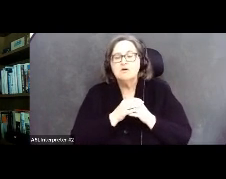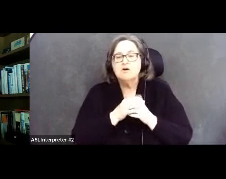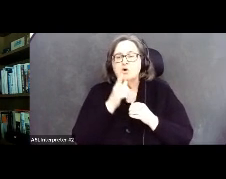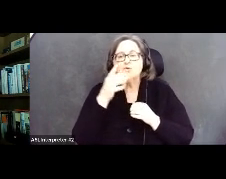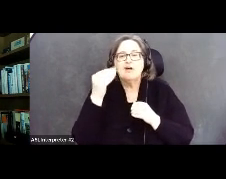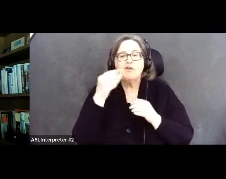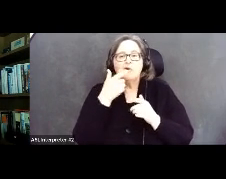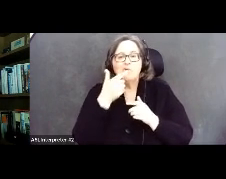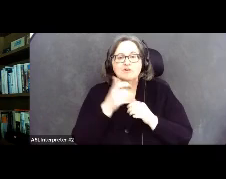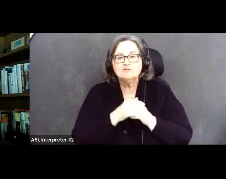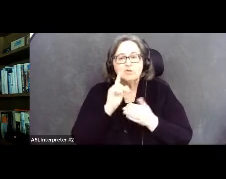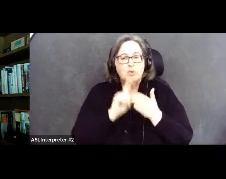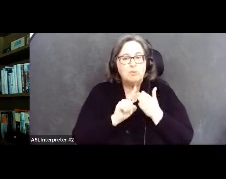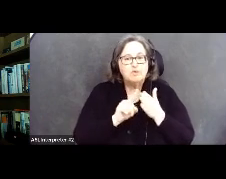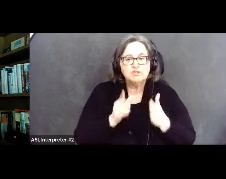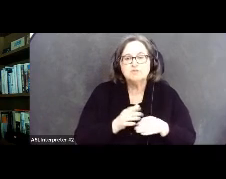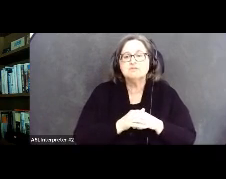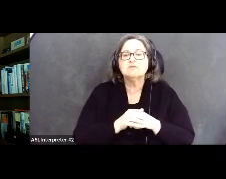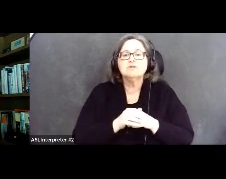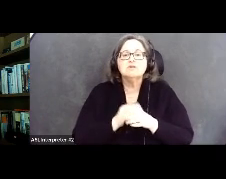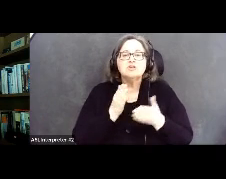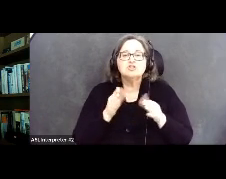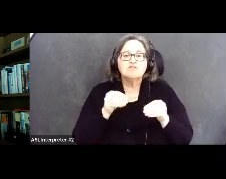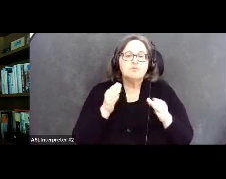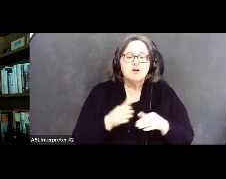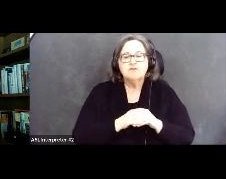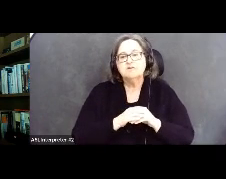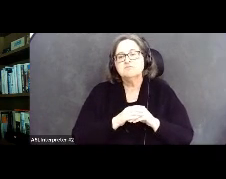researcher, service provider, service organization, or government employee?